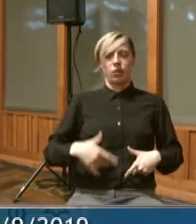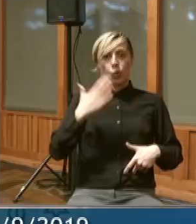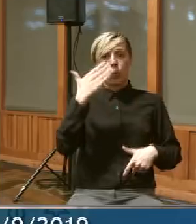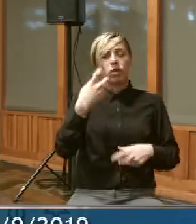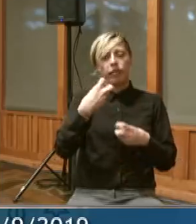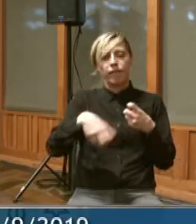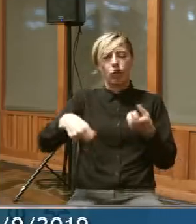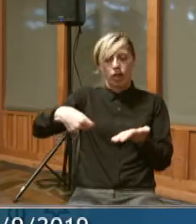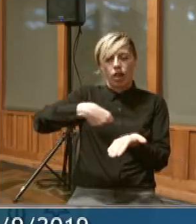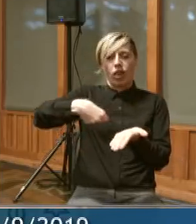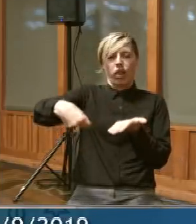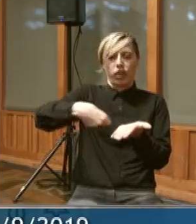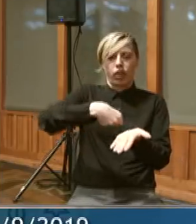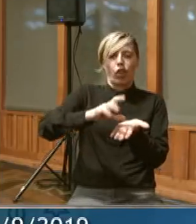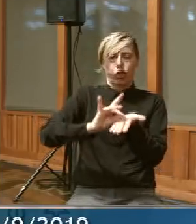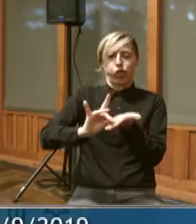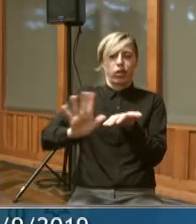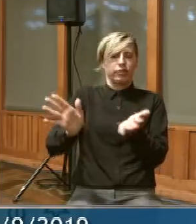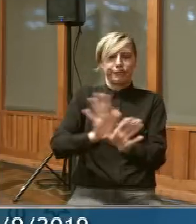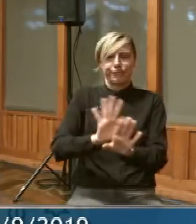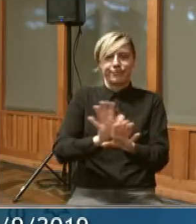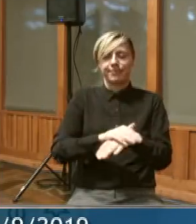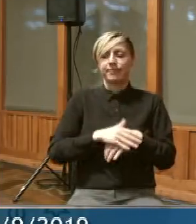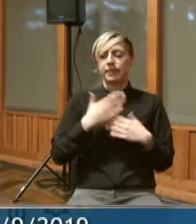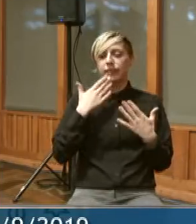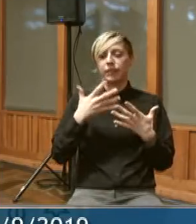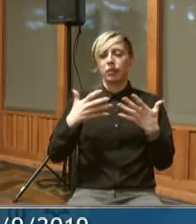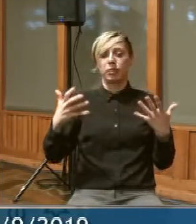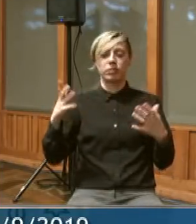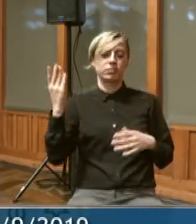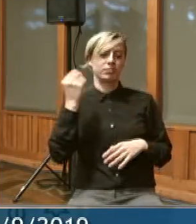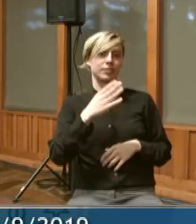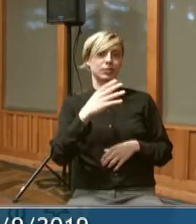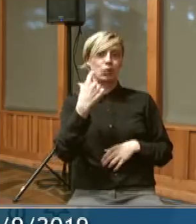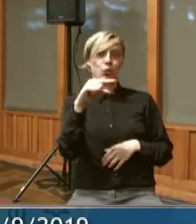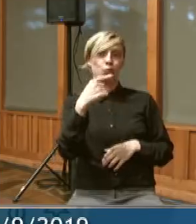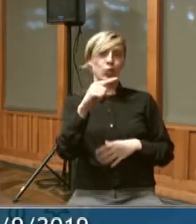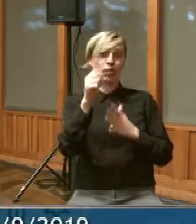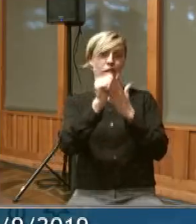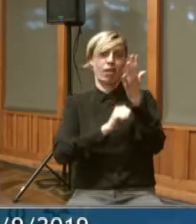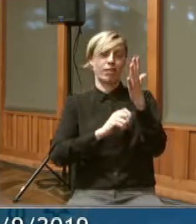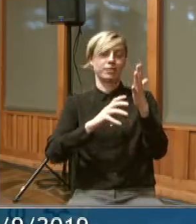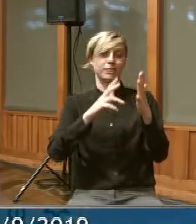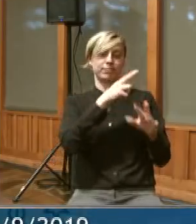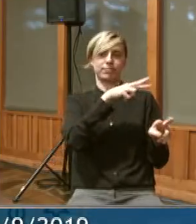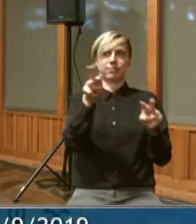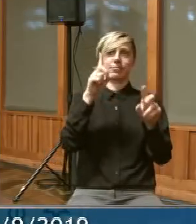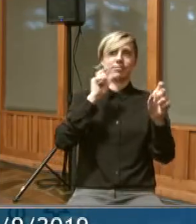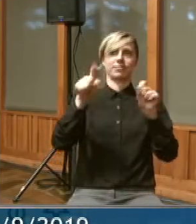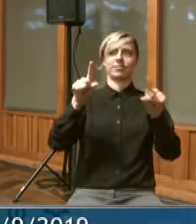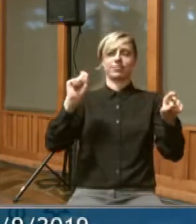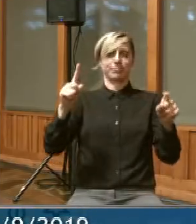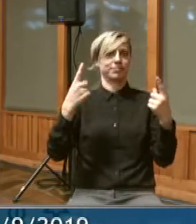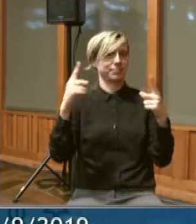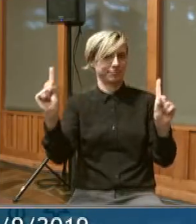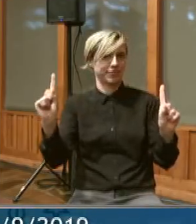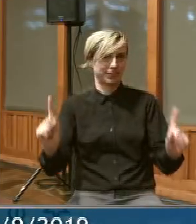WOULDN'T HAVE GOTTEN PLASTIC VESTS BECAUSE THEY ARE REALLY HARD TO IRON. SO WE CAME UP WITH GLOVES.